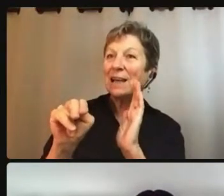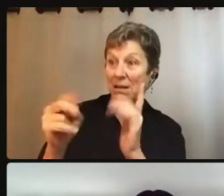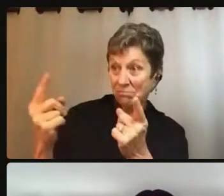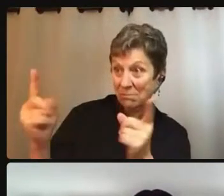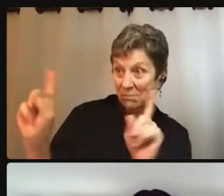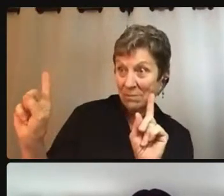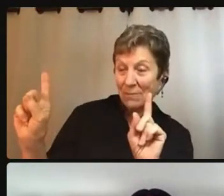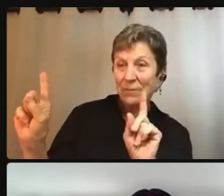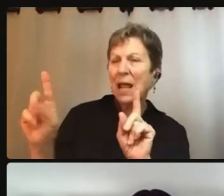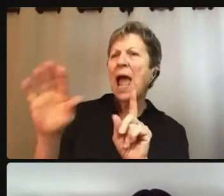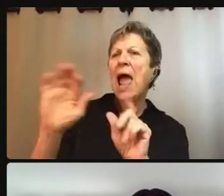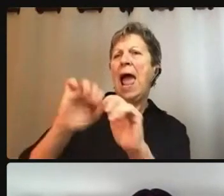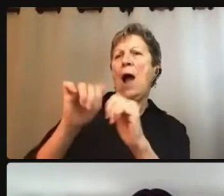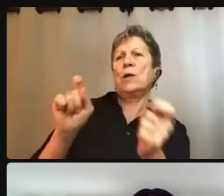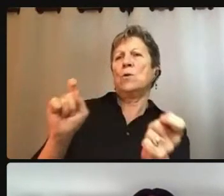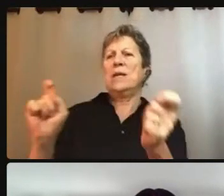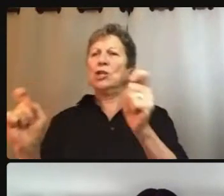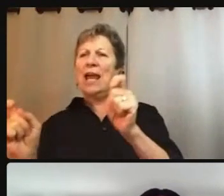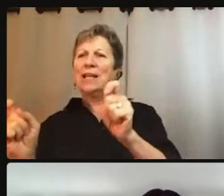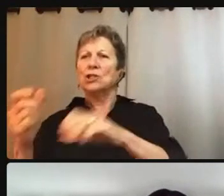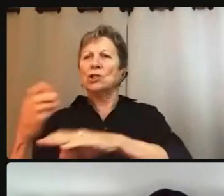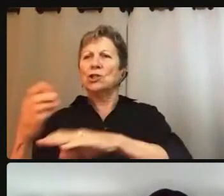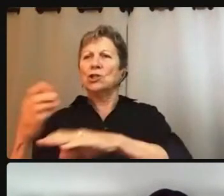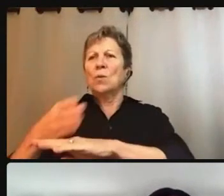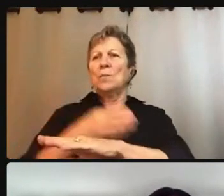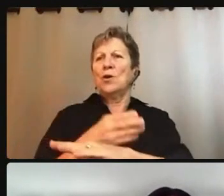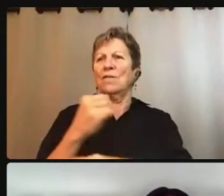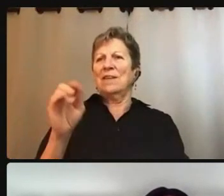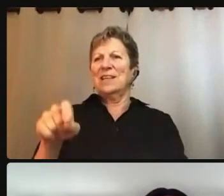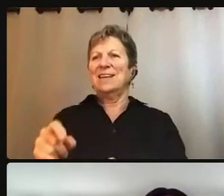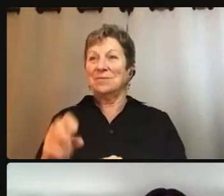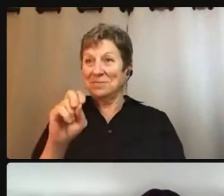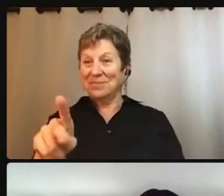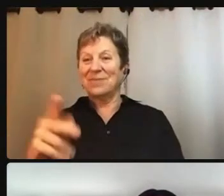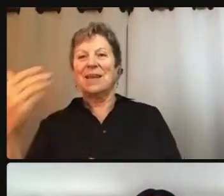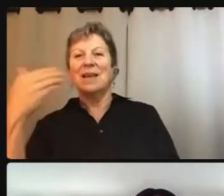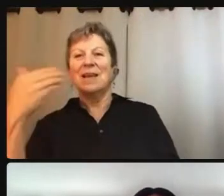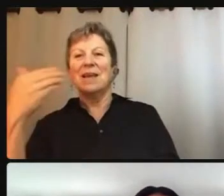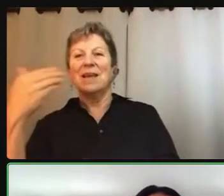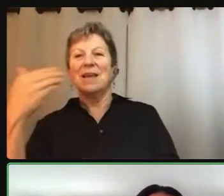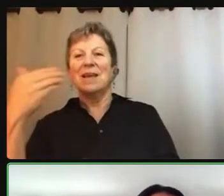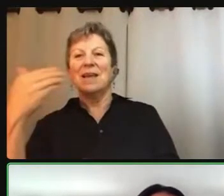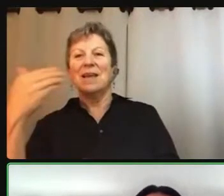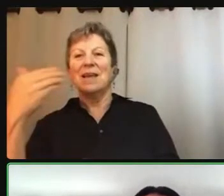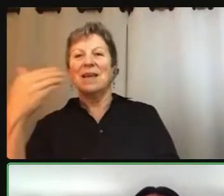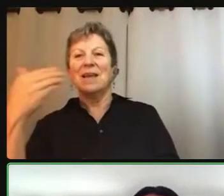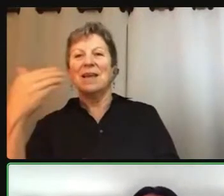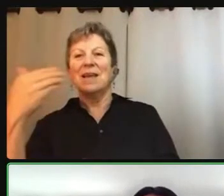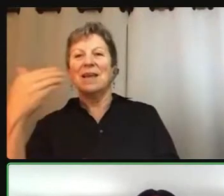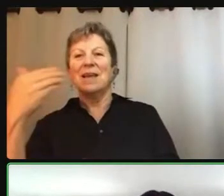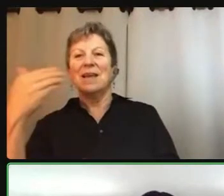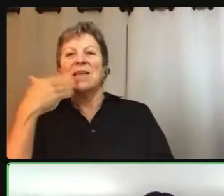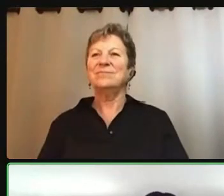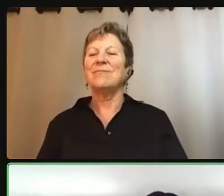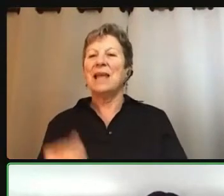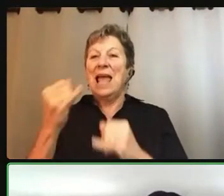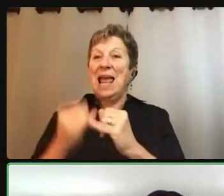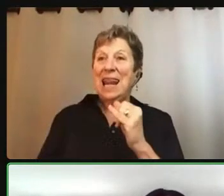THEN YOU CHECK AND YOU MAKE SURE THAT IT'S ALL WORKING THE WAY IT SHOULD BE.